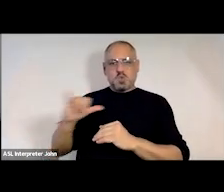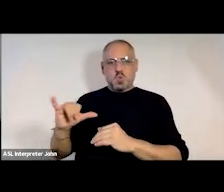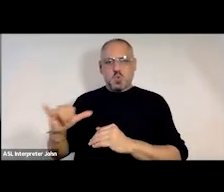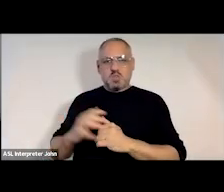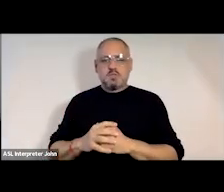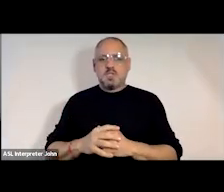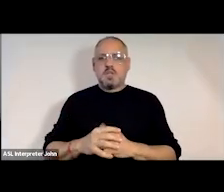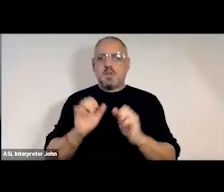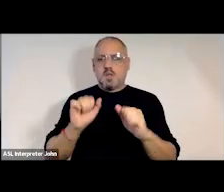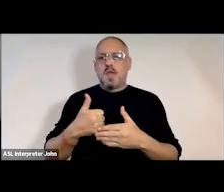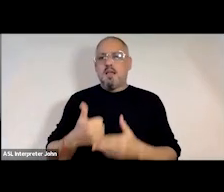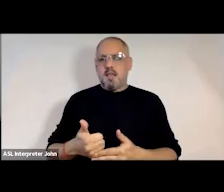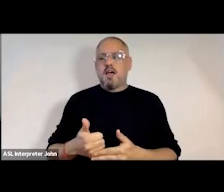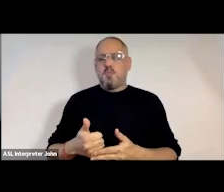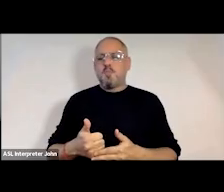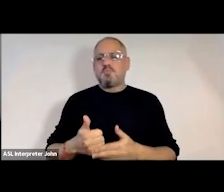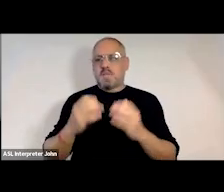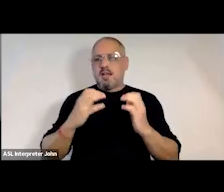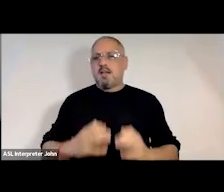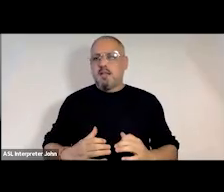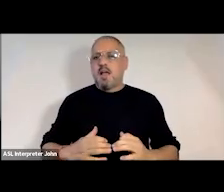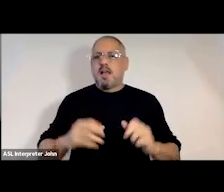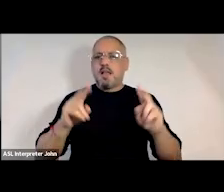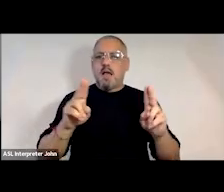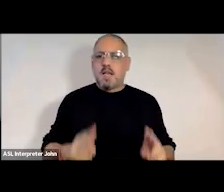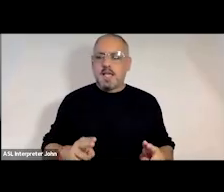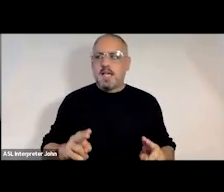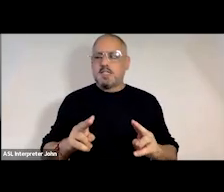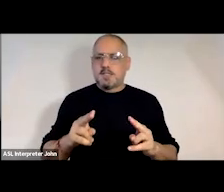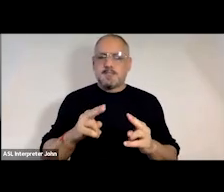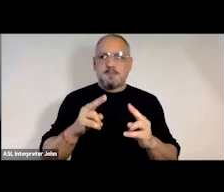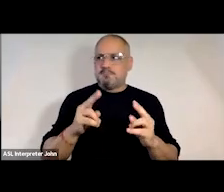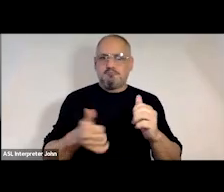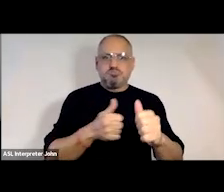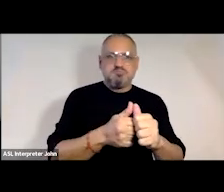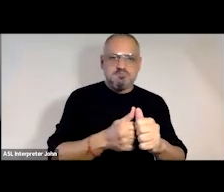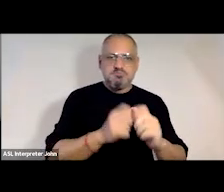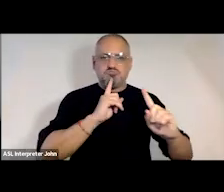So you can help your client or the applicant kind of stay on track and respond appropriately